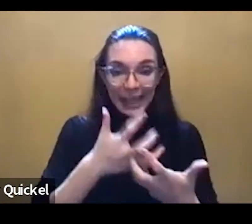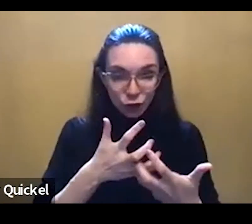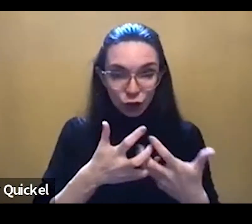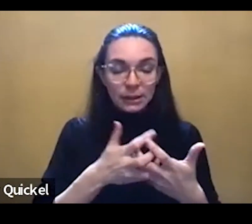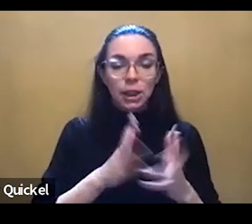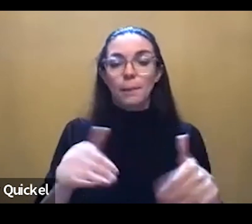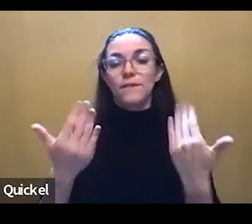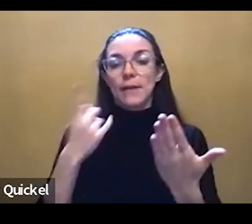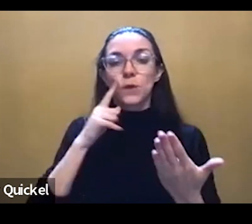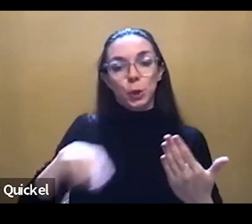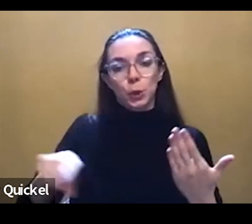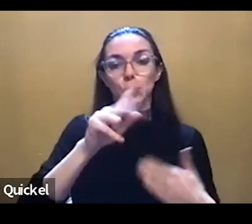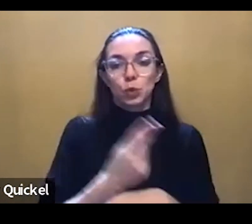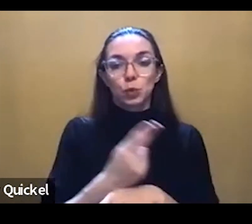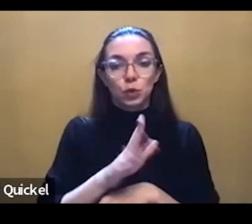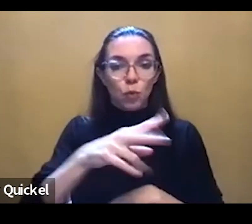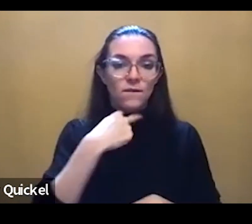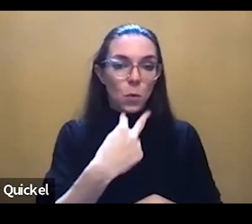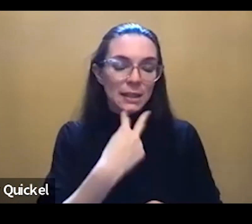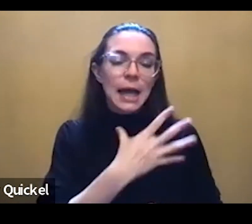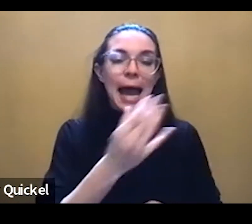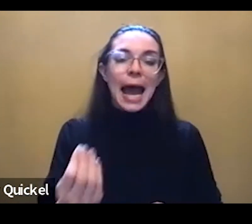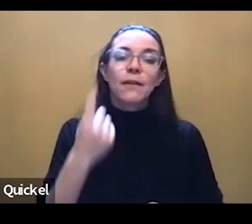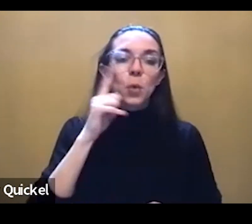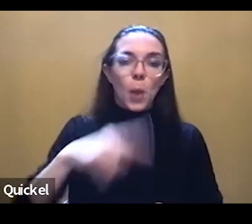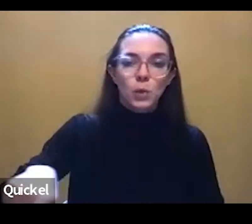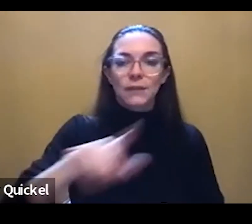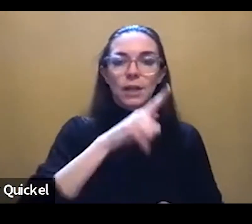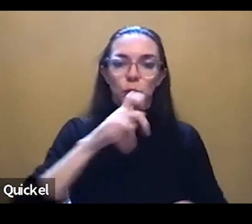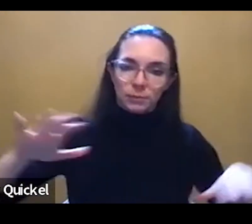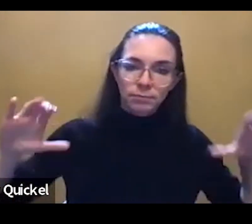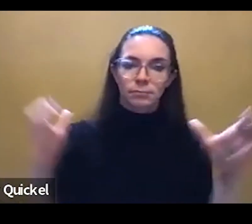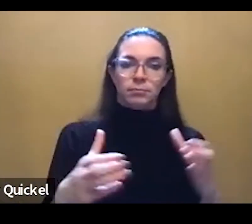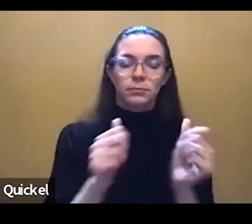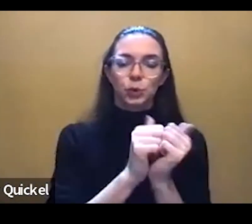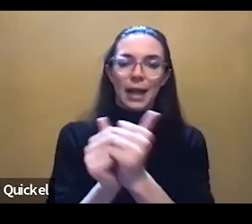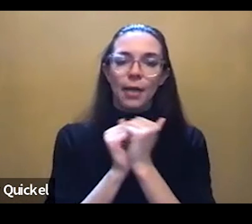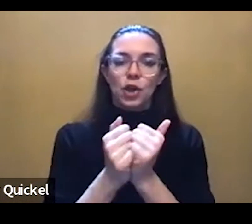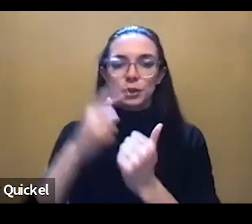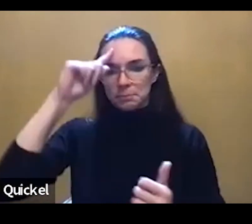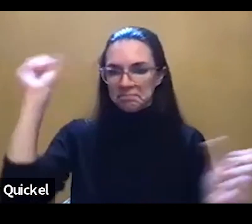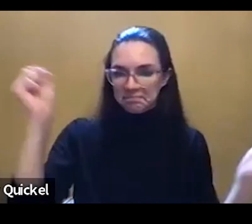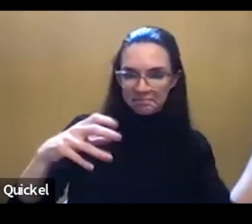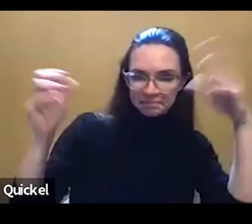voice and for those of us that have gathered today to continue to pool our thoughts and resources to